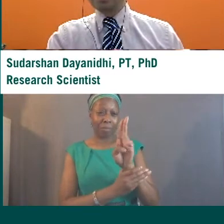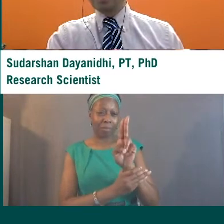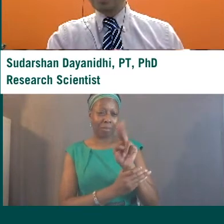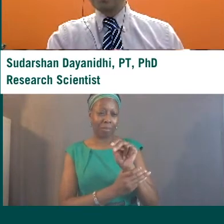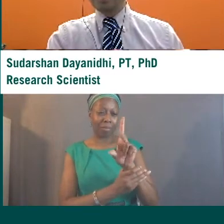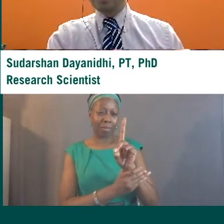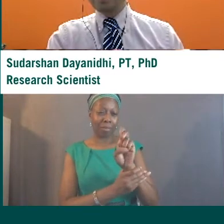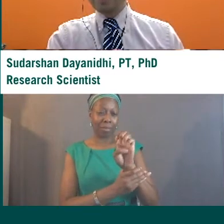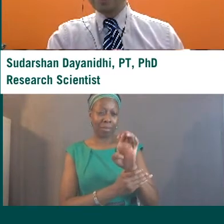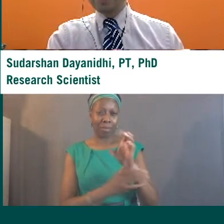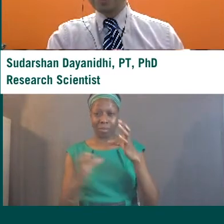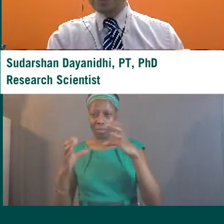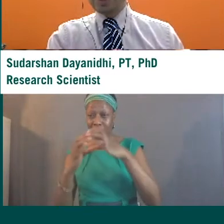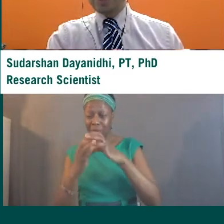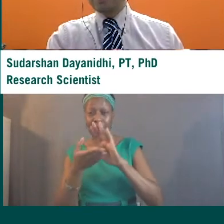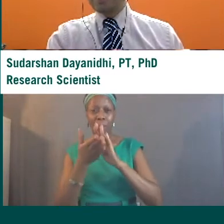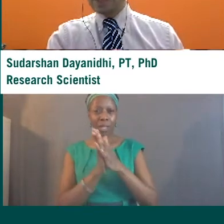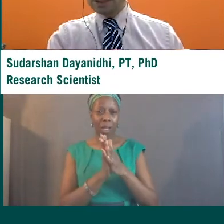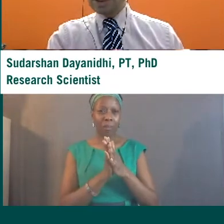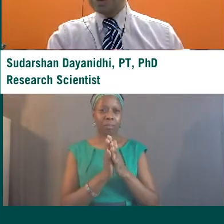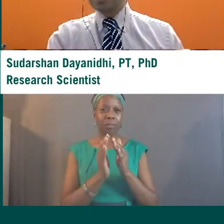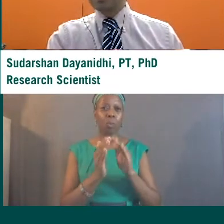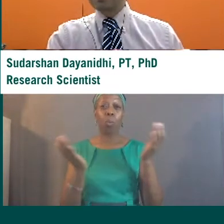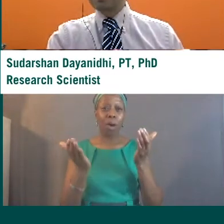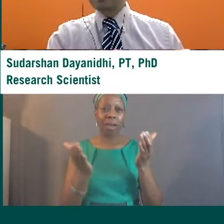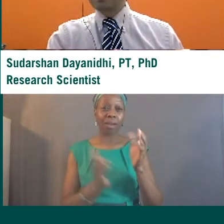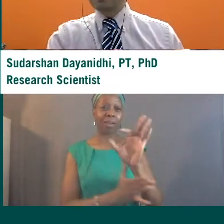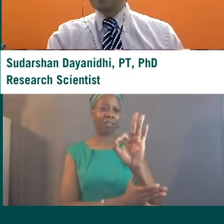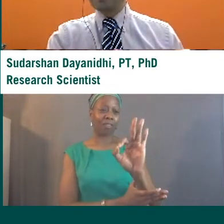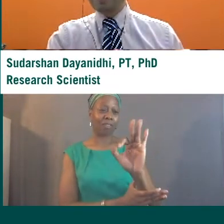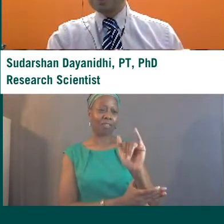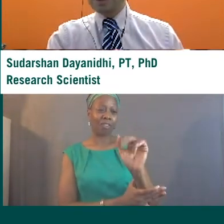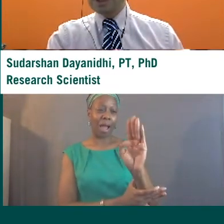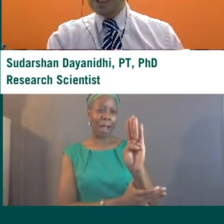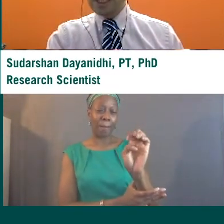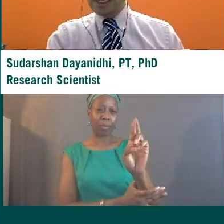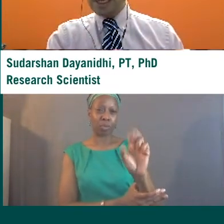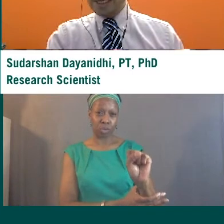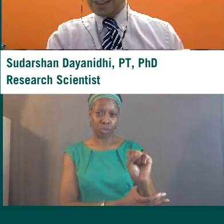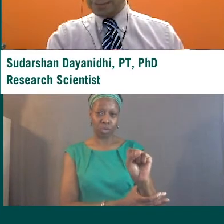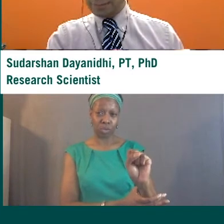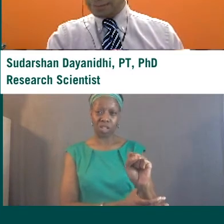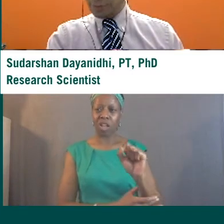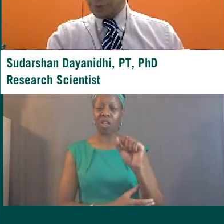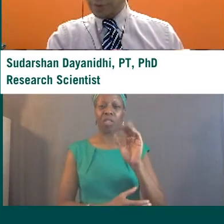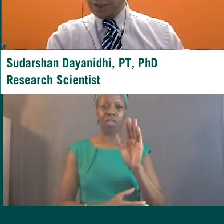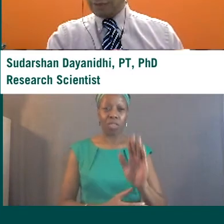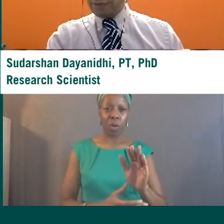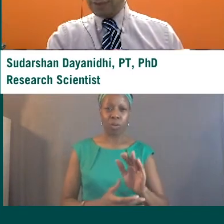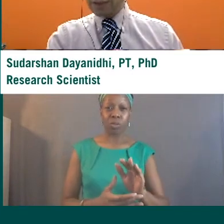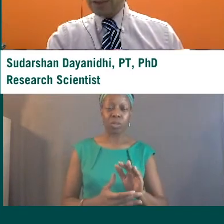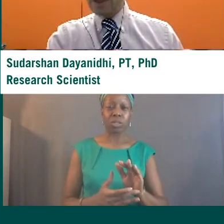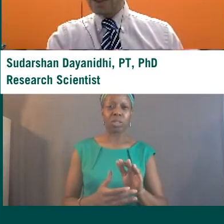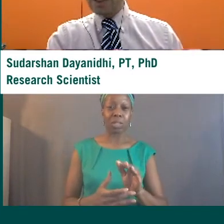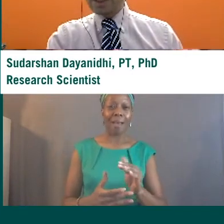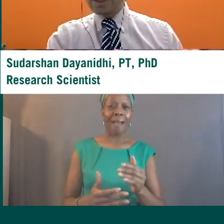you have a lot of these muscle cells or myofibers. And, when we think of muscle contracting